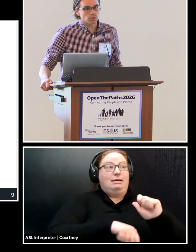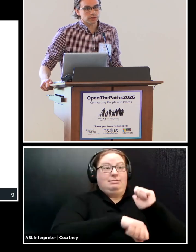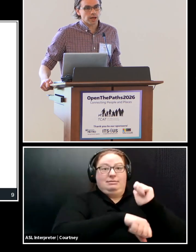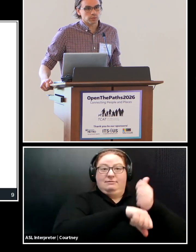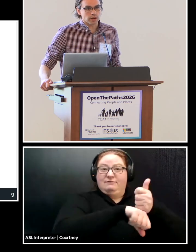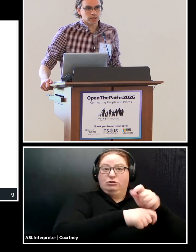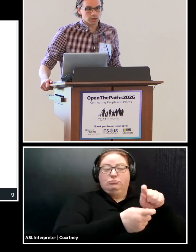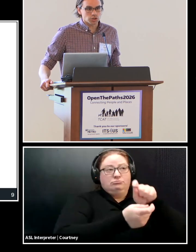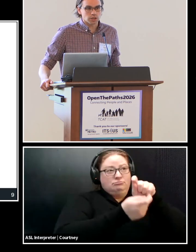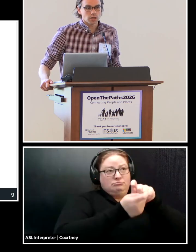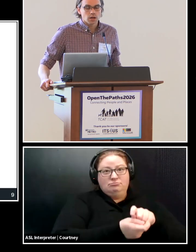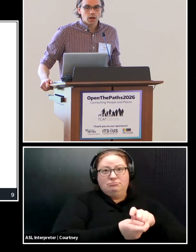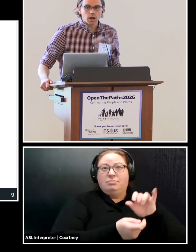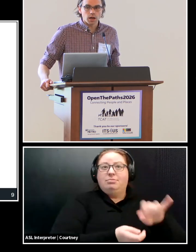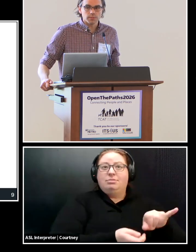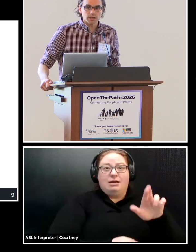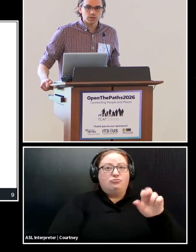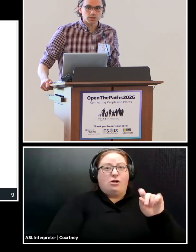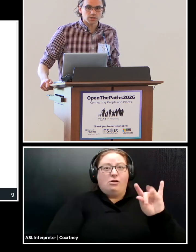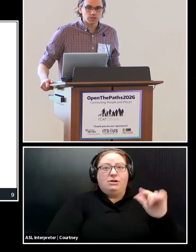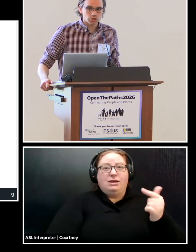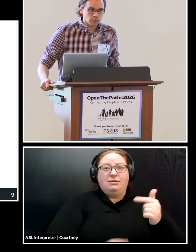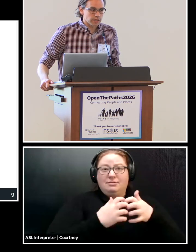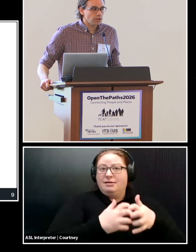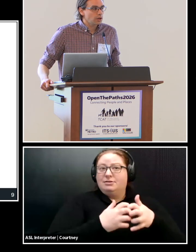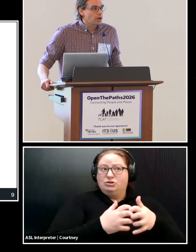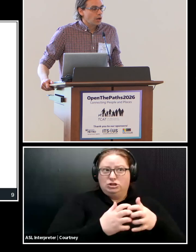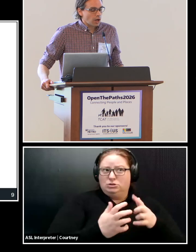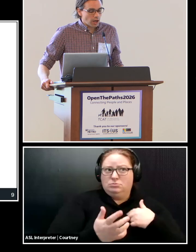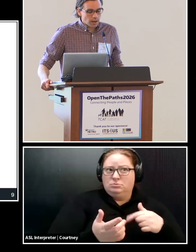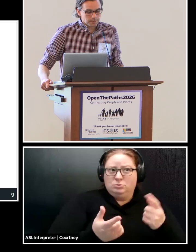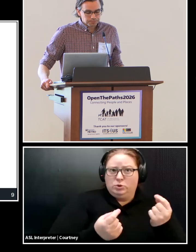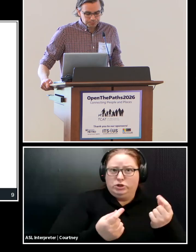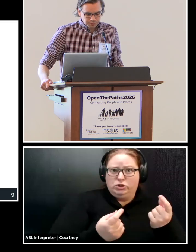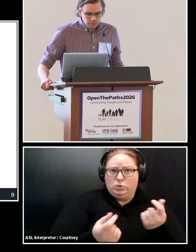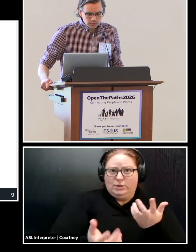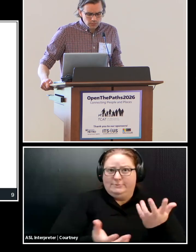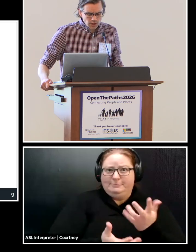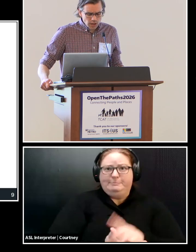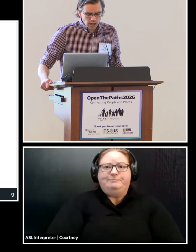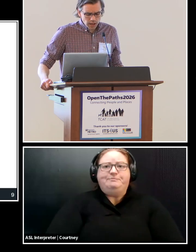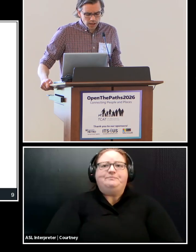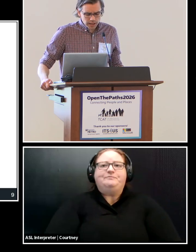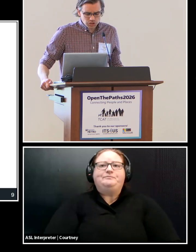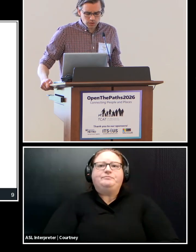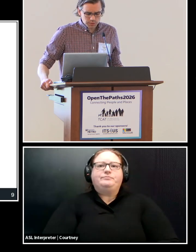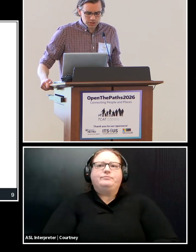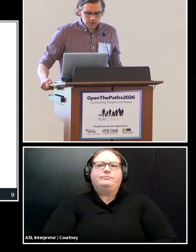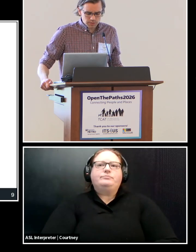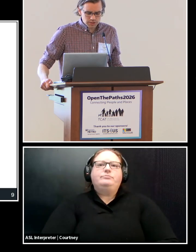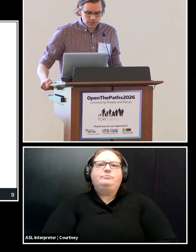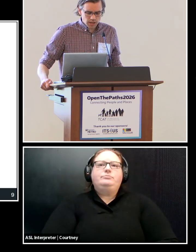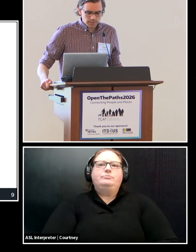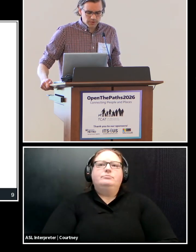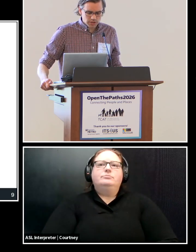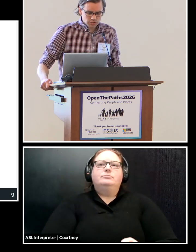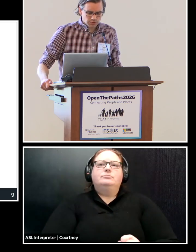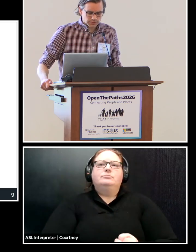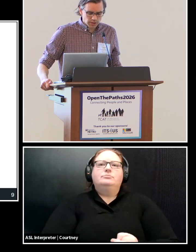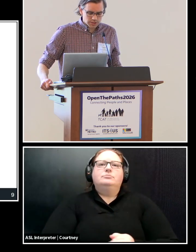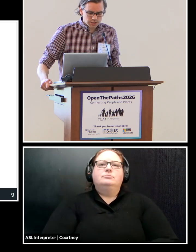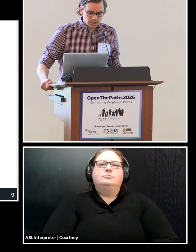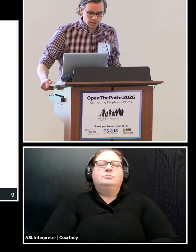what that routing engine um is is doing. Um uh and so it was it was um very useful for us in